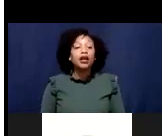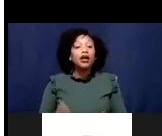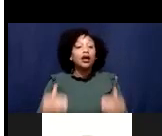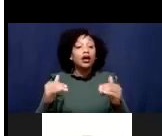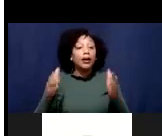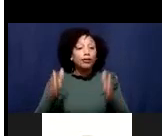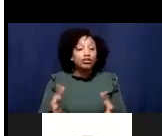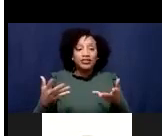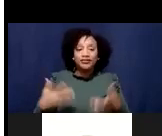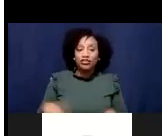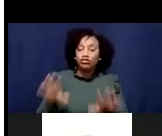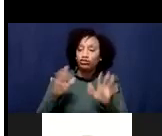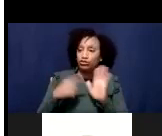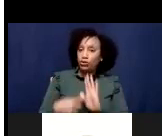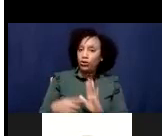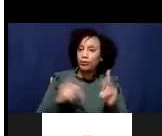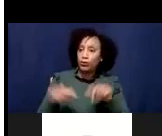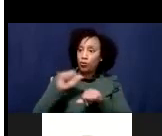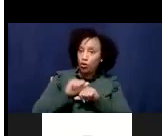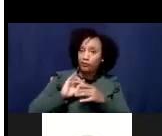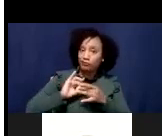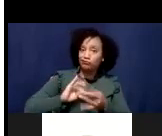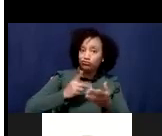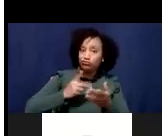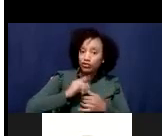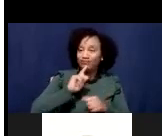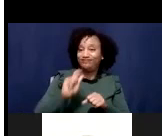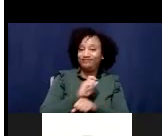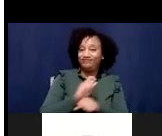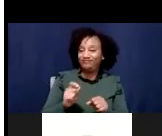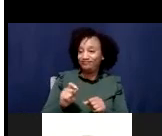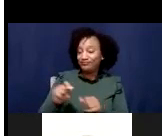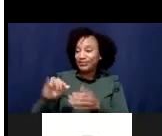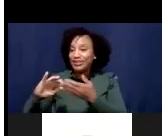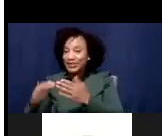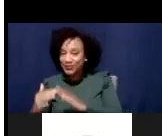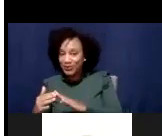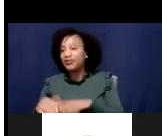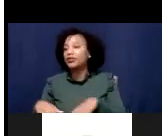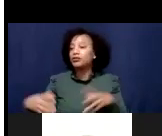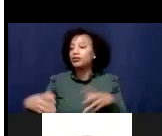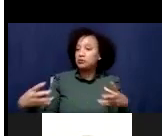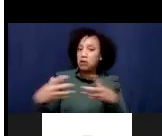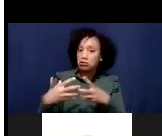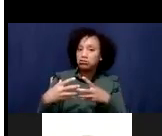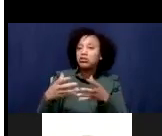that people working on the project authentically reflect and are positioned to serve this community.